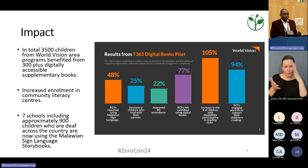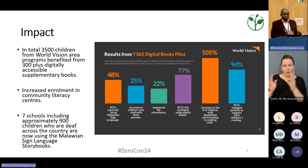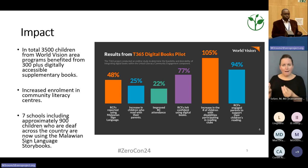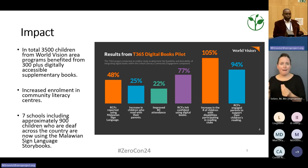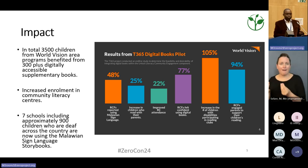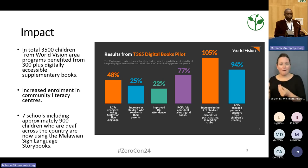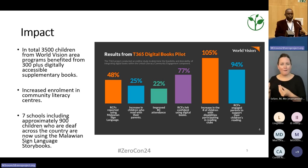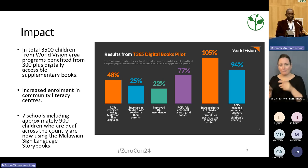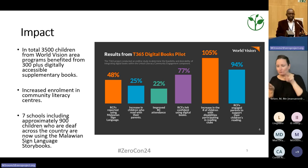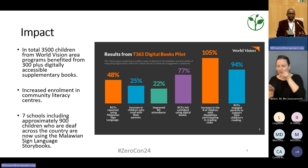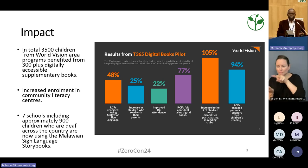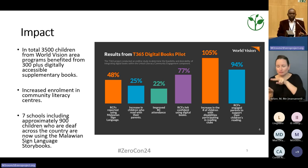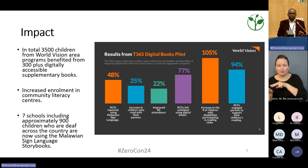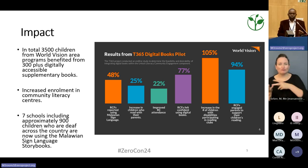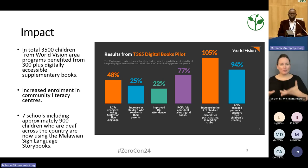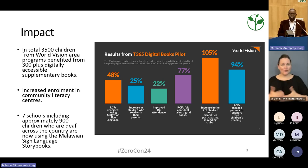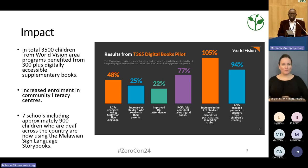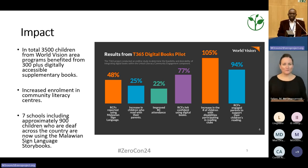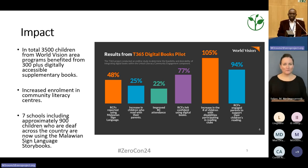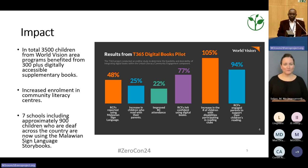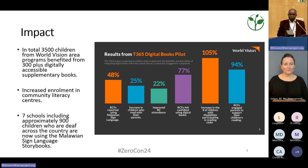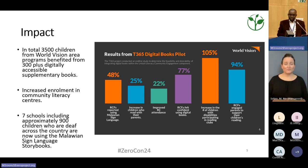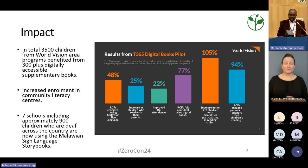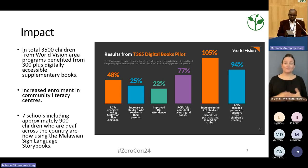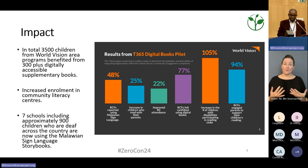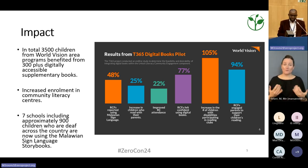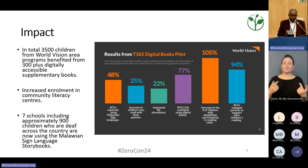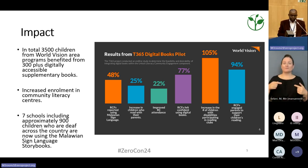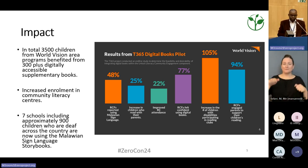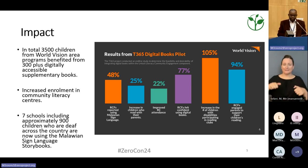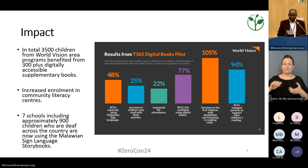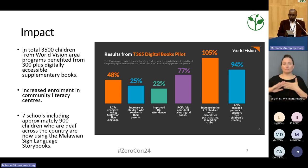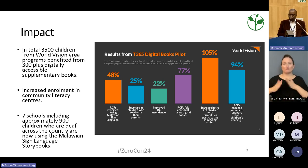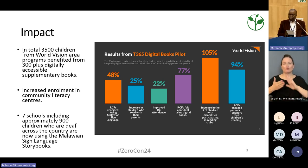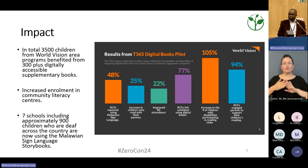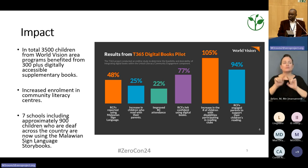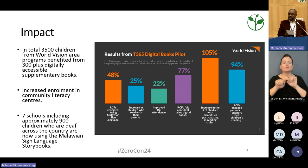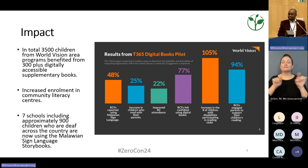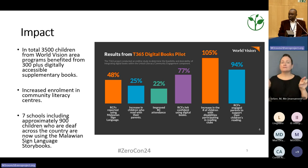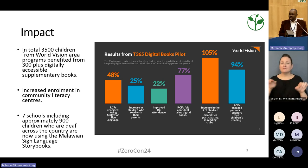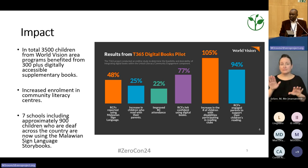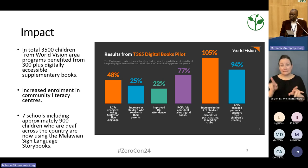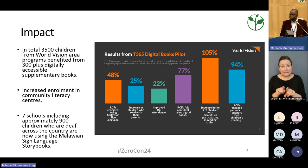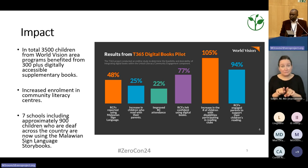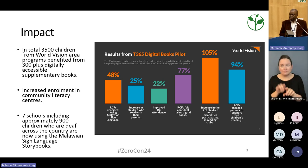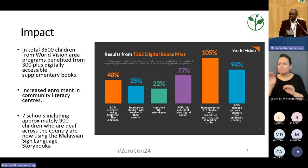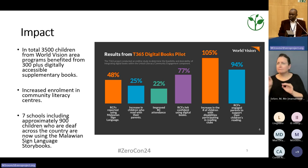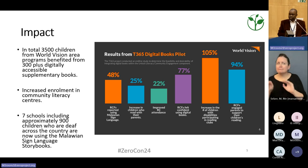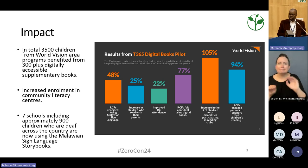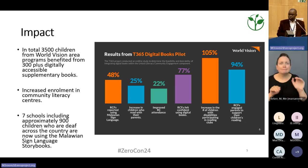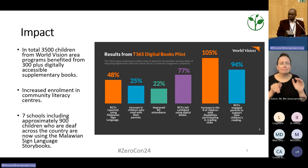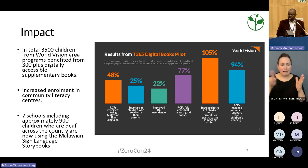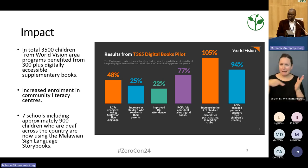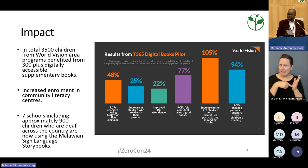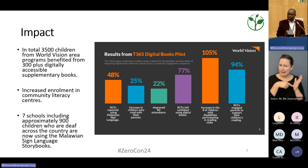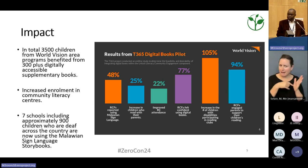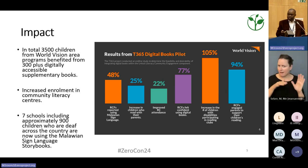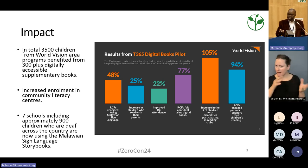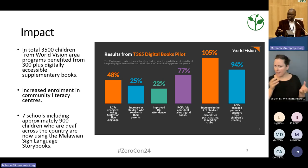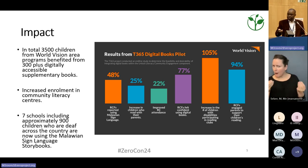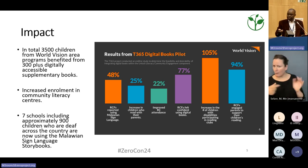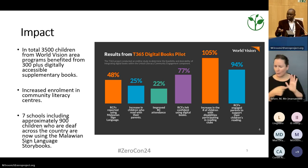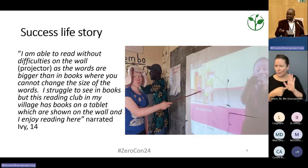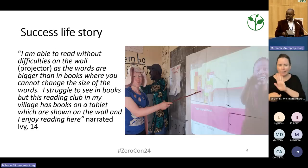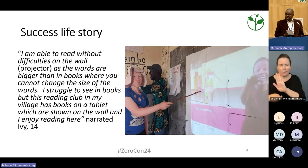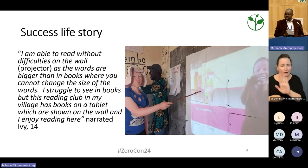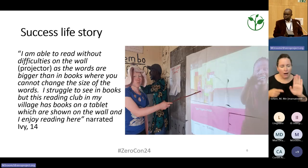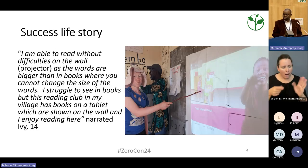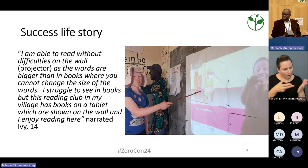able to enter the community so everyone is the same. We have an increase in those parameters. So,